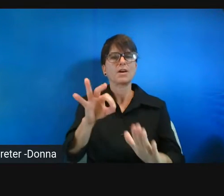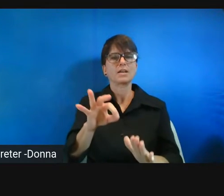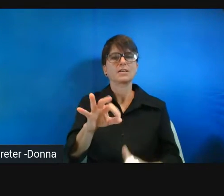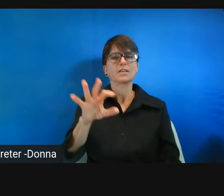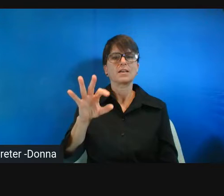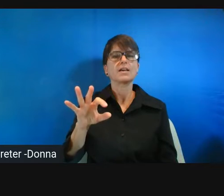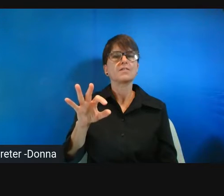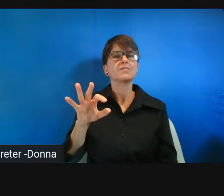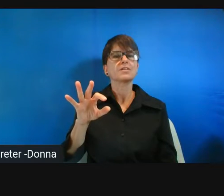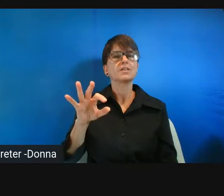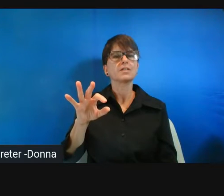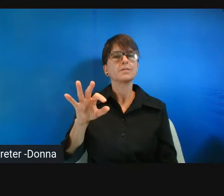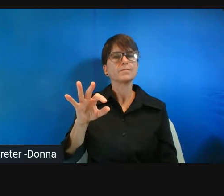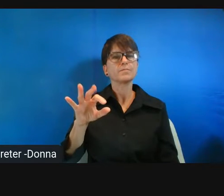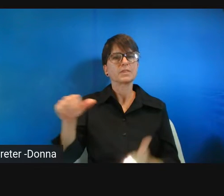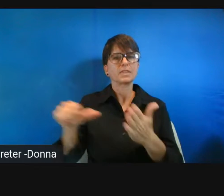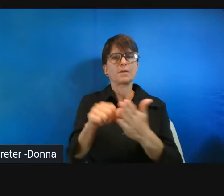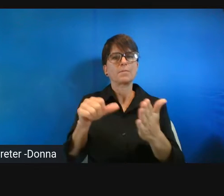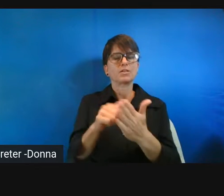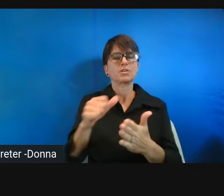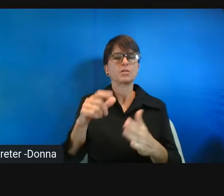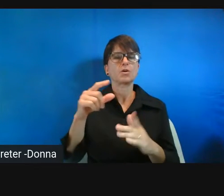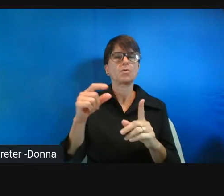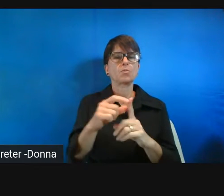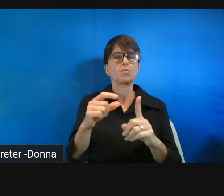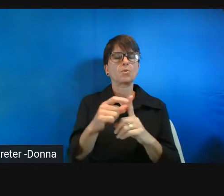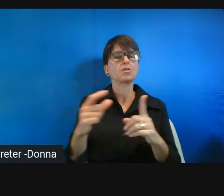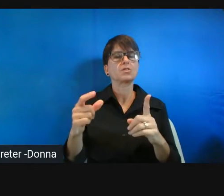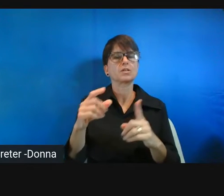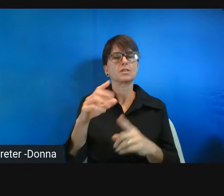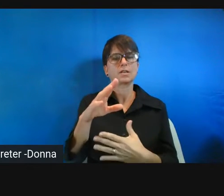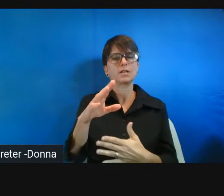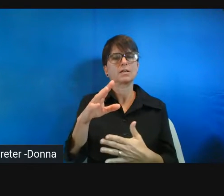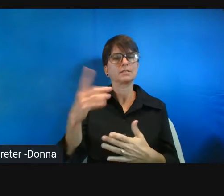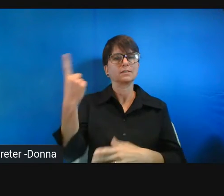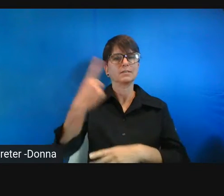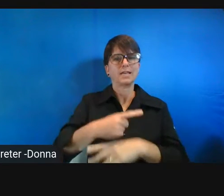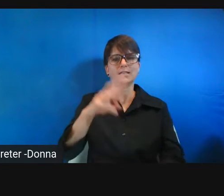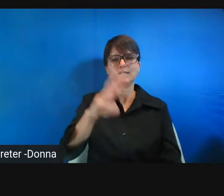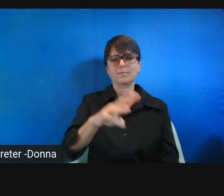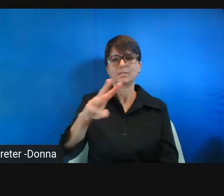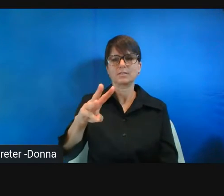of the WordPress Accessibility Day website at wpaccessibility.day/faq.